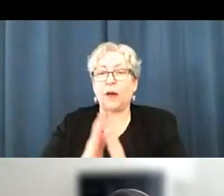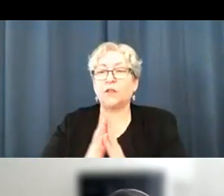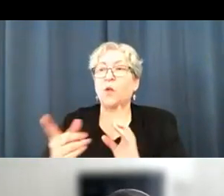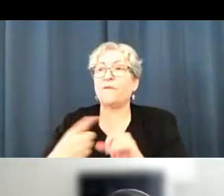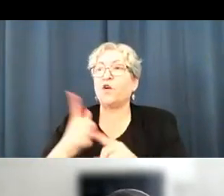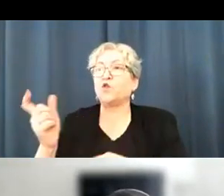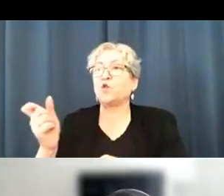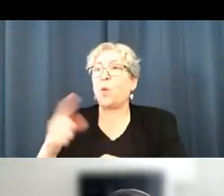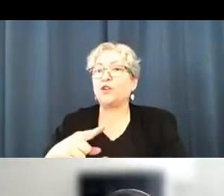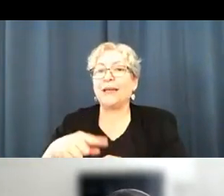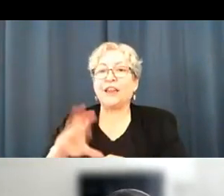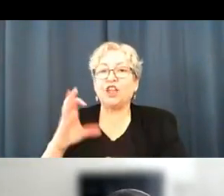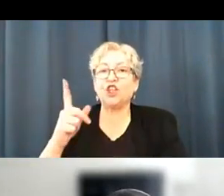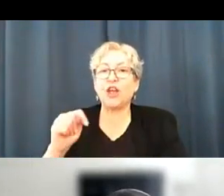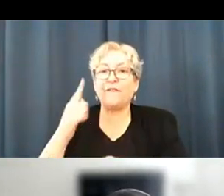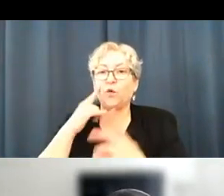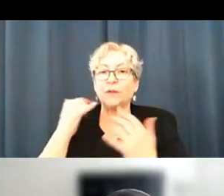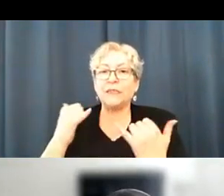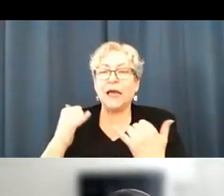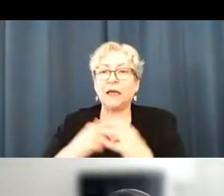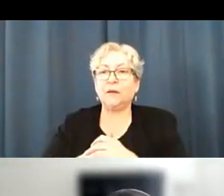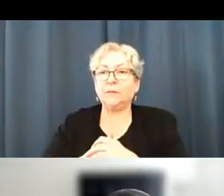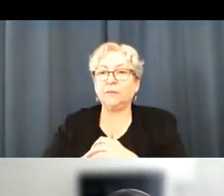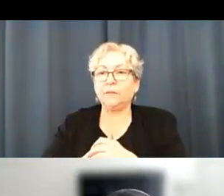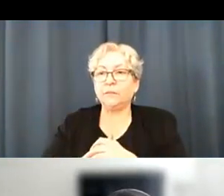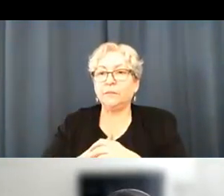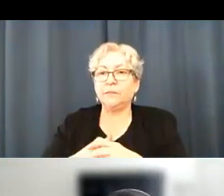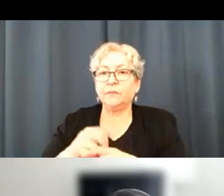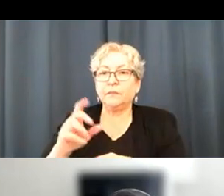in the chapter today was from Destiny L.